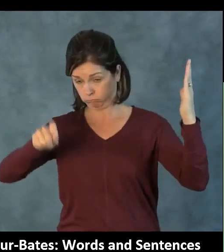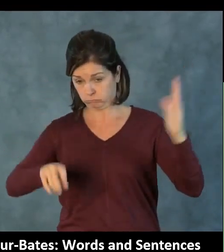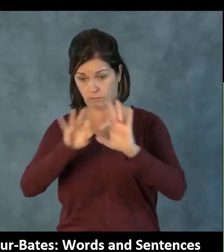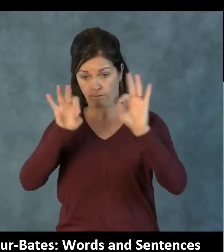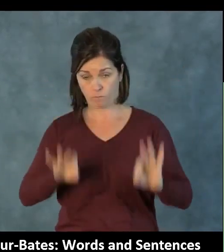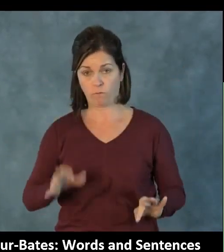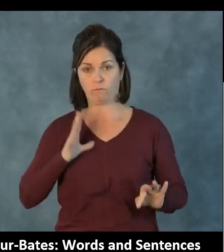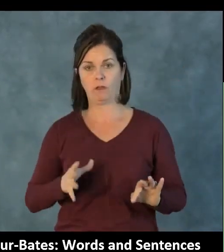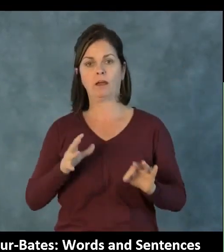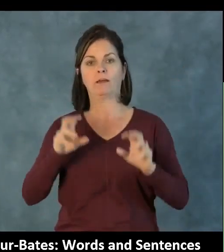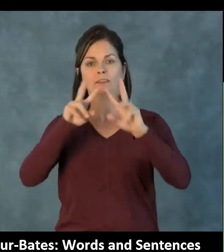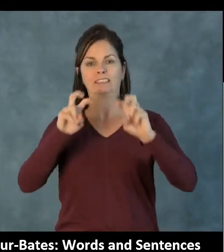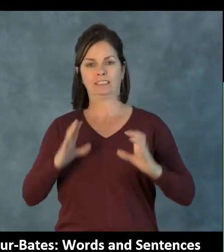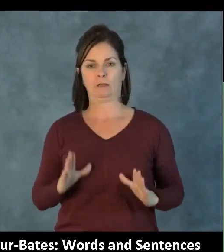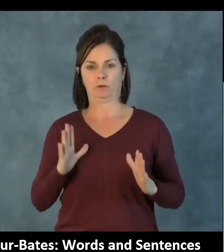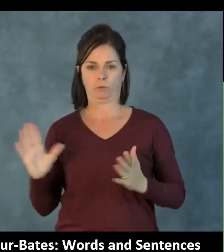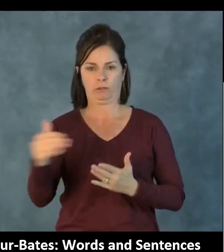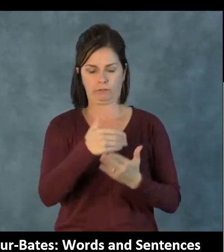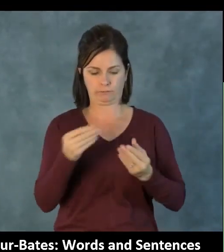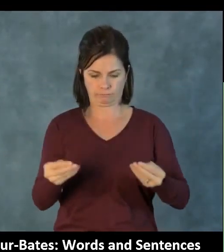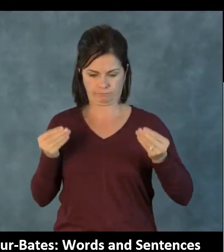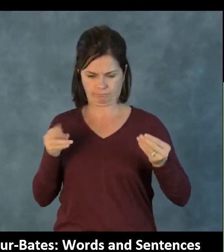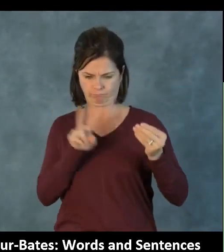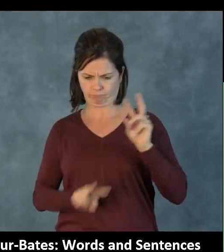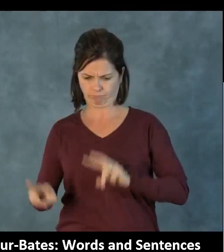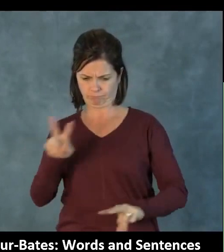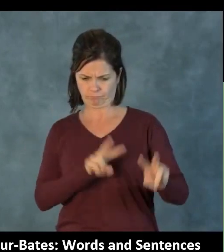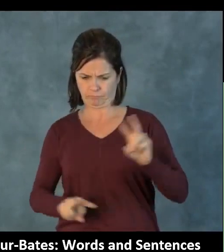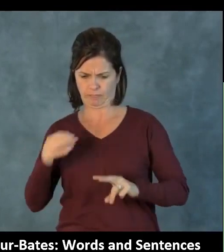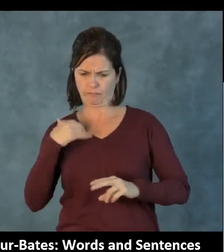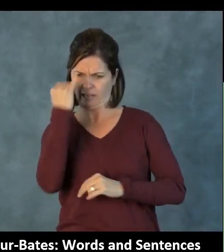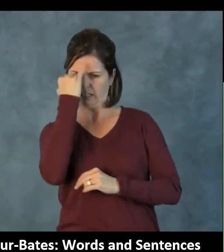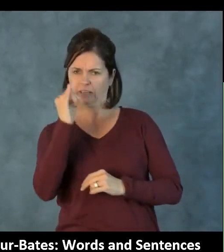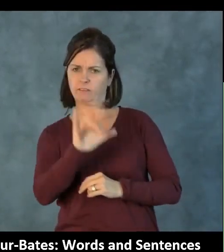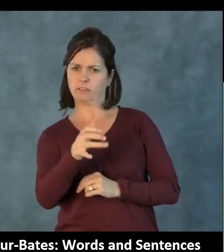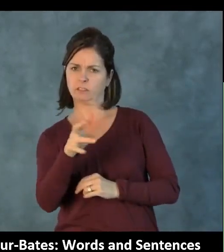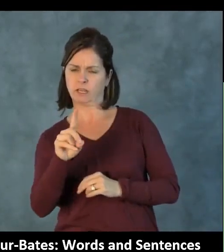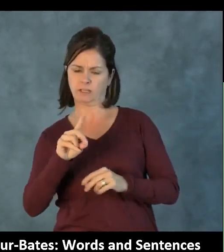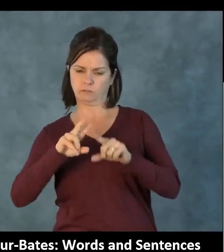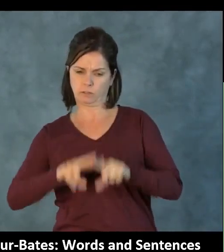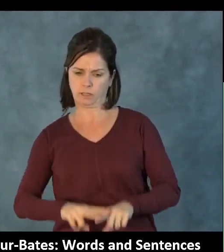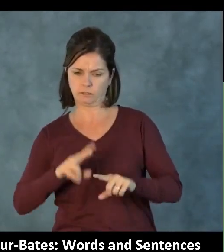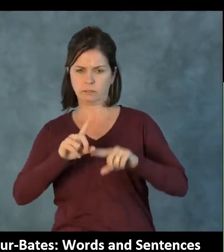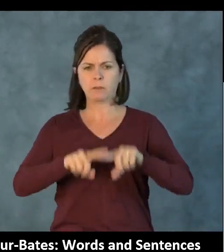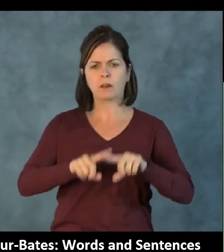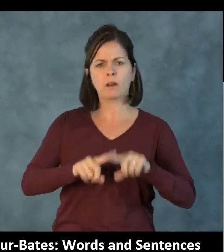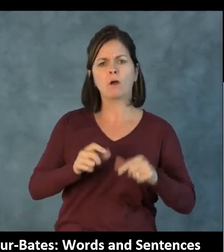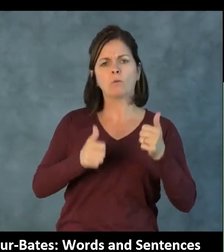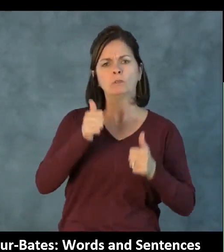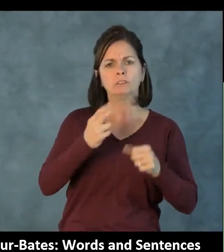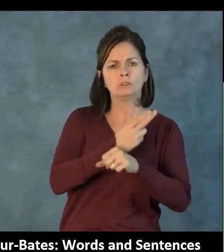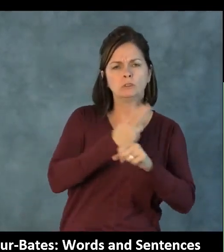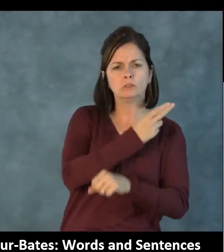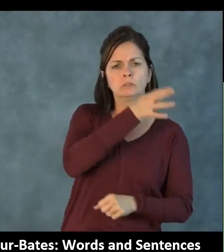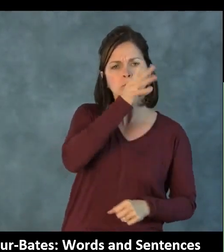vocabulary, in terms of the modality that they're using. Our adapted version is also available